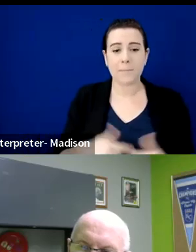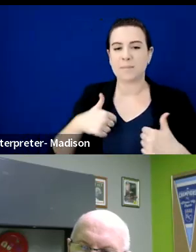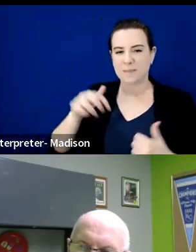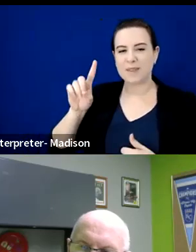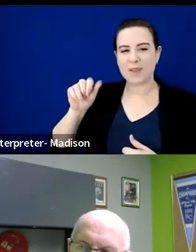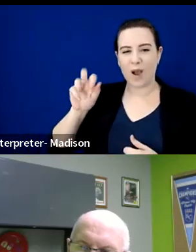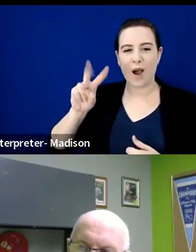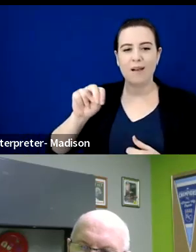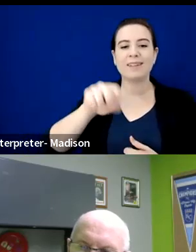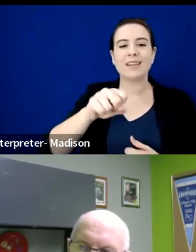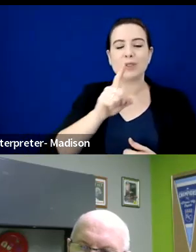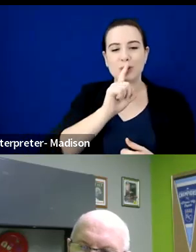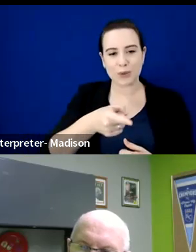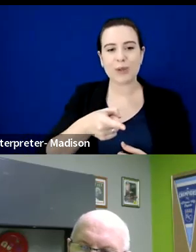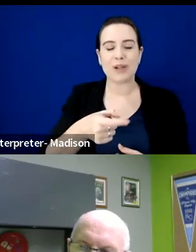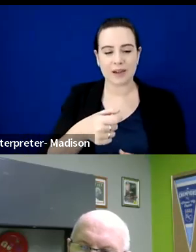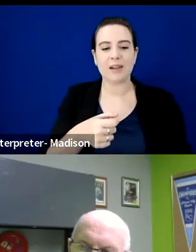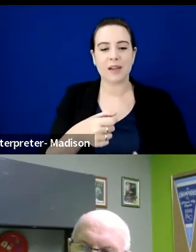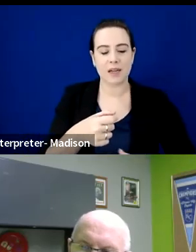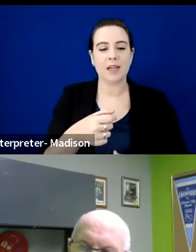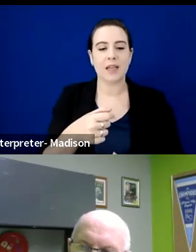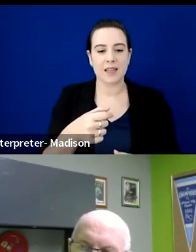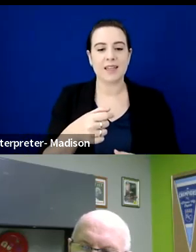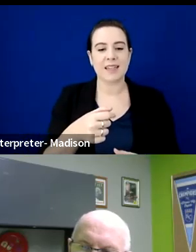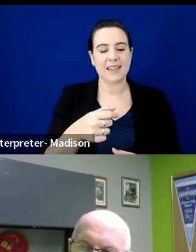And I know that is kind of a reoccurring theme throughout both projects, but, Dawn, if you would like to add anything to that and I'll pass it off to others.